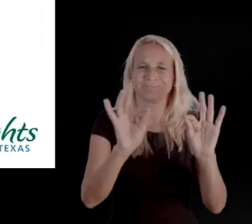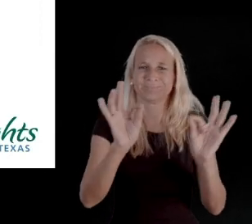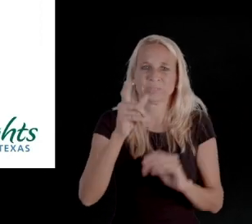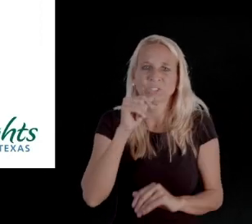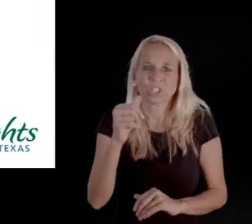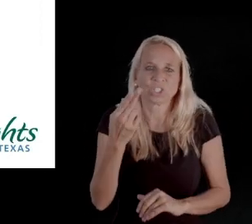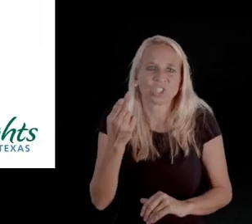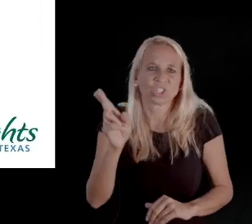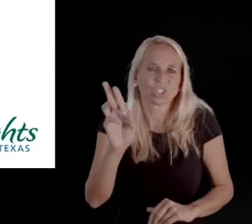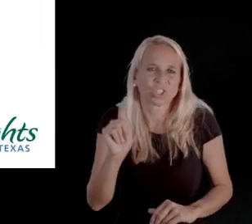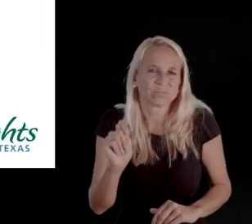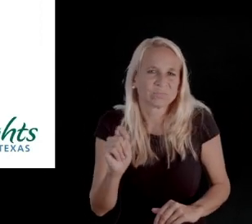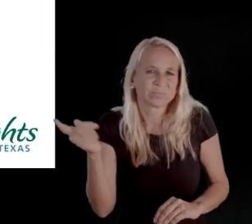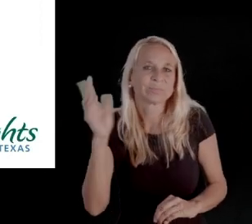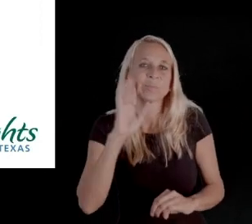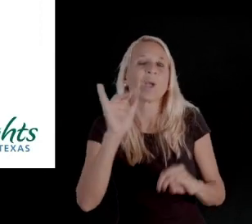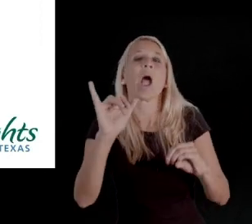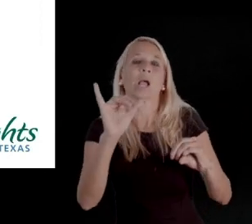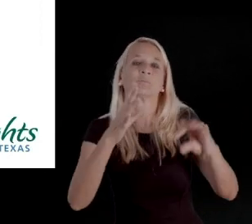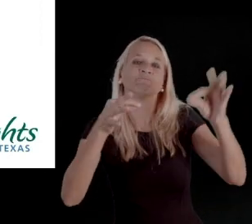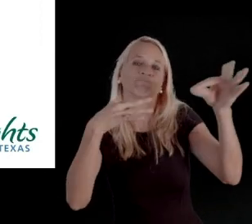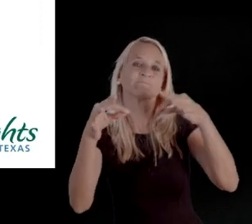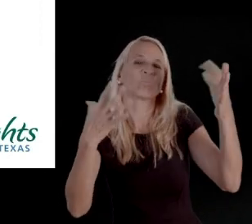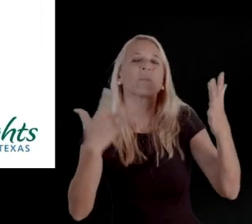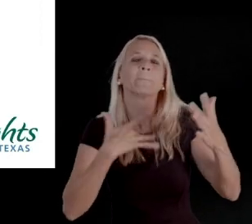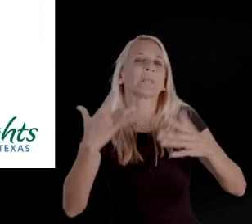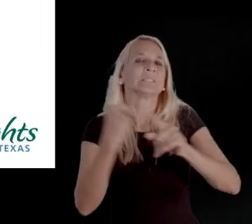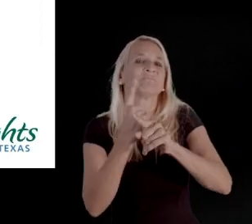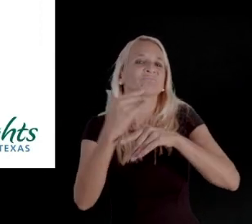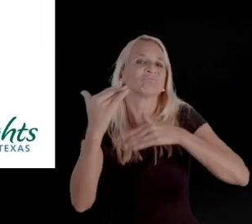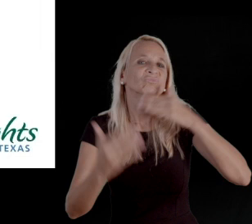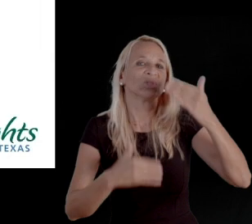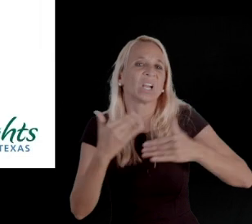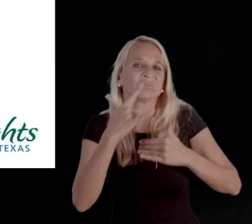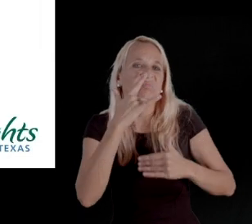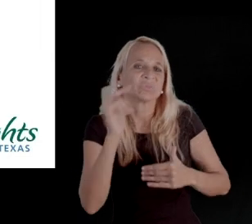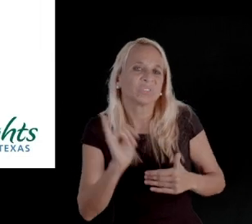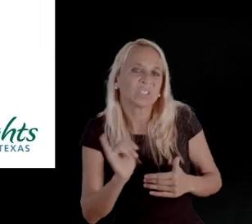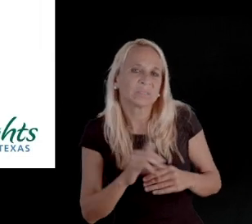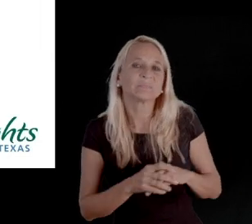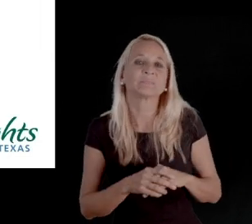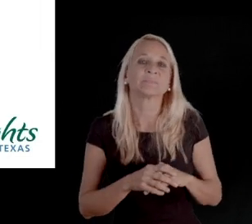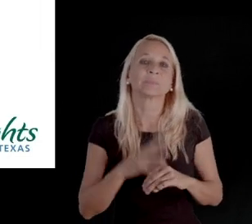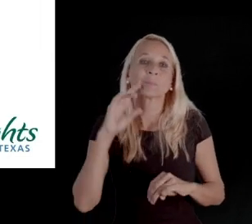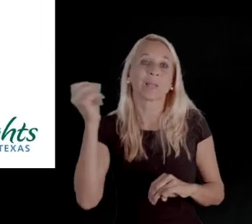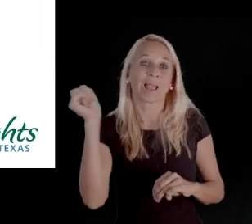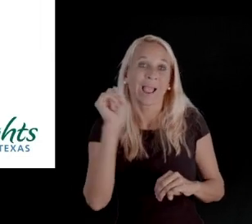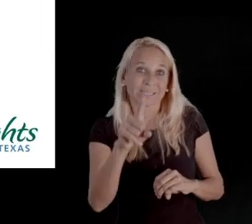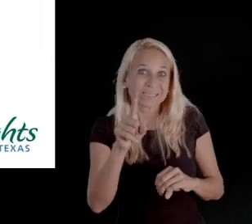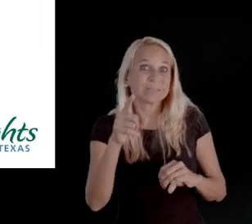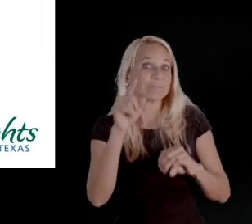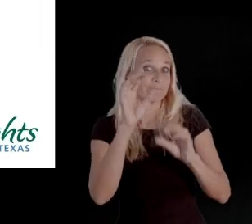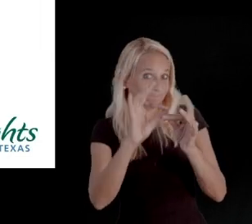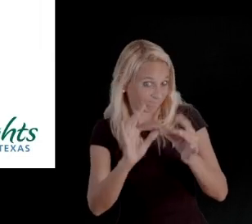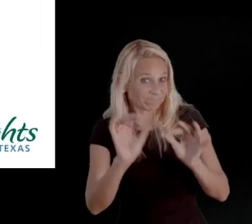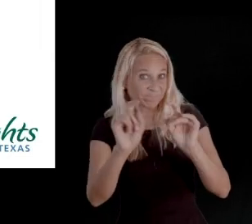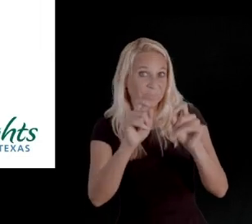And they'll tell you like the typical process, this is what they ask of you. I ask that you remain silent, that you put your phone on mute